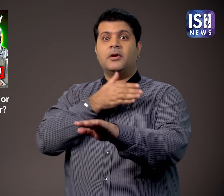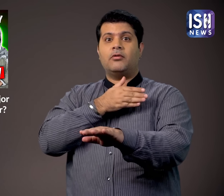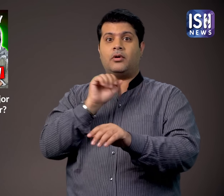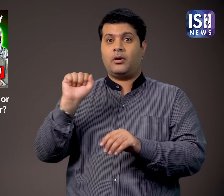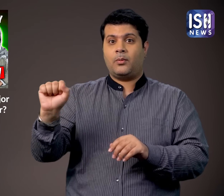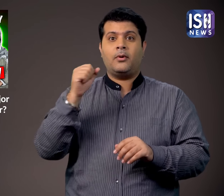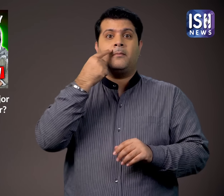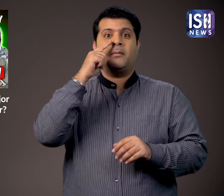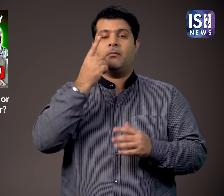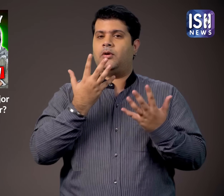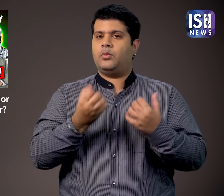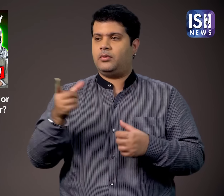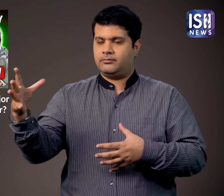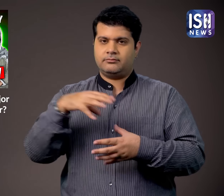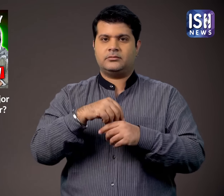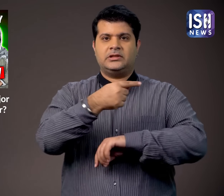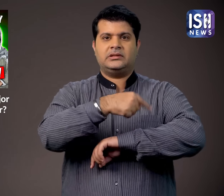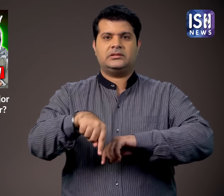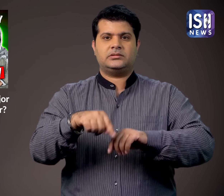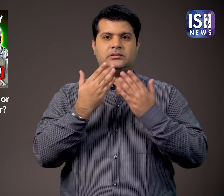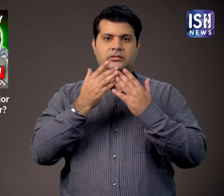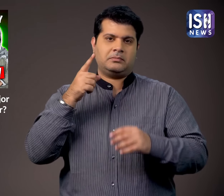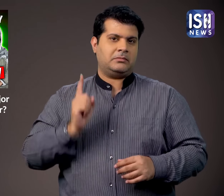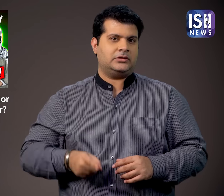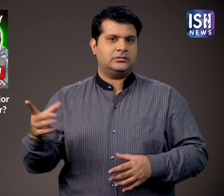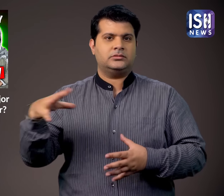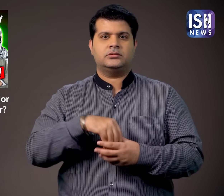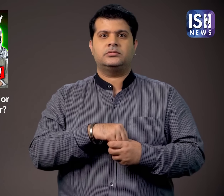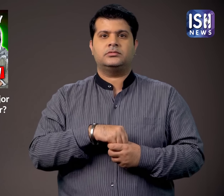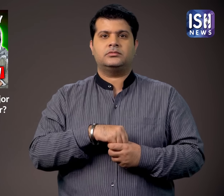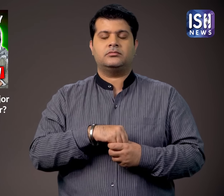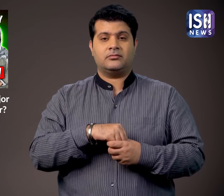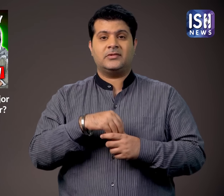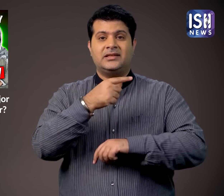his parents wanted him to become an engineer